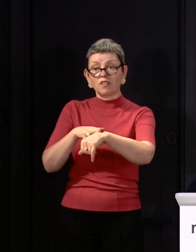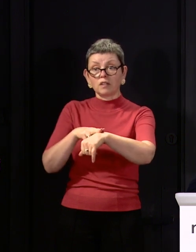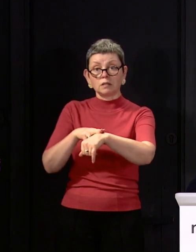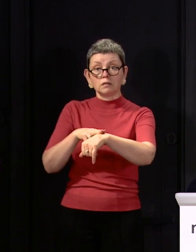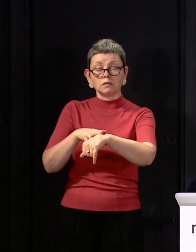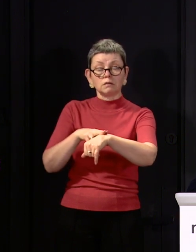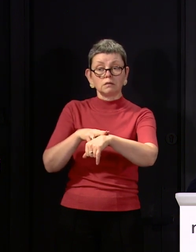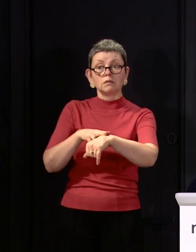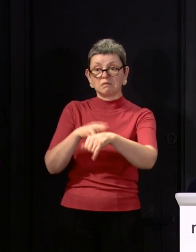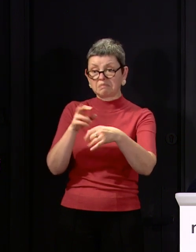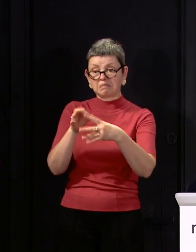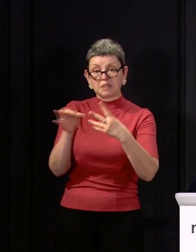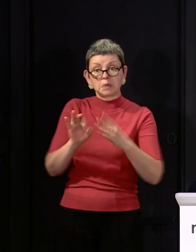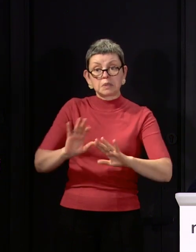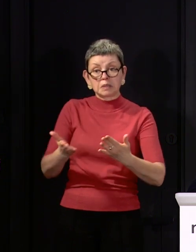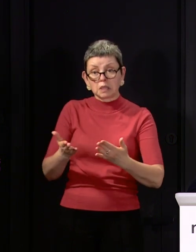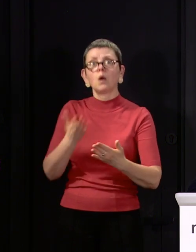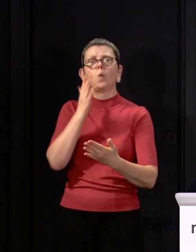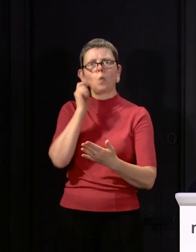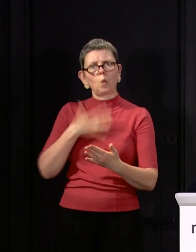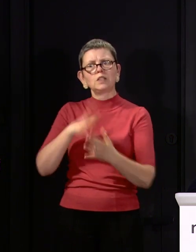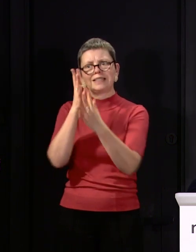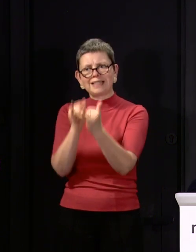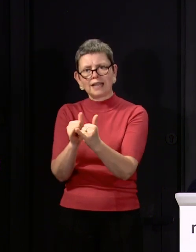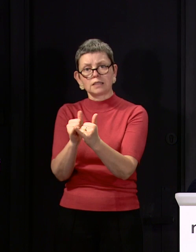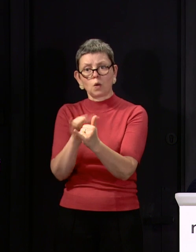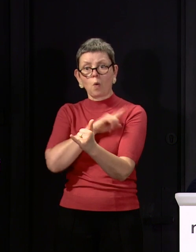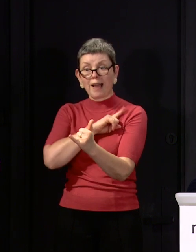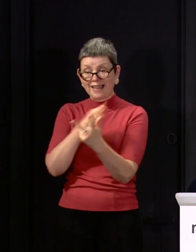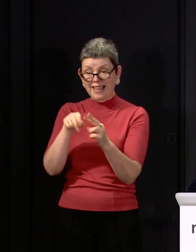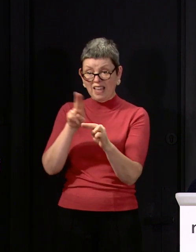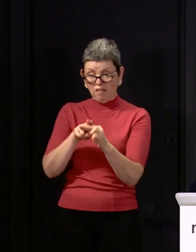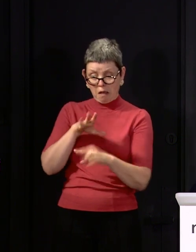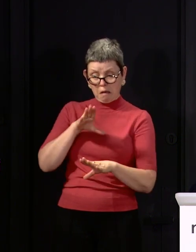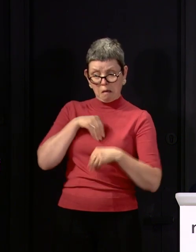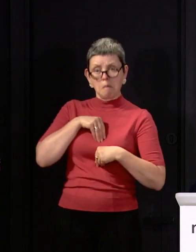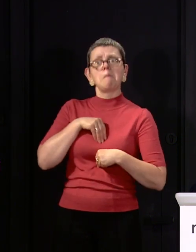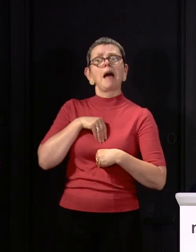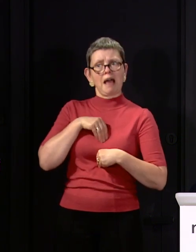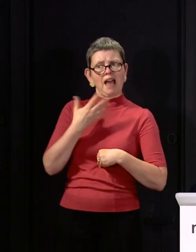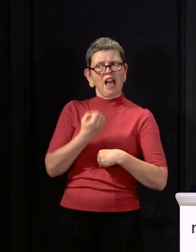if someone has the virus they are not at work, because if they are at work having had a positive